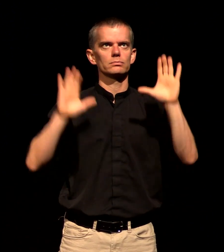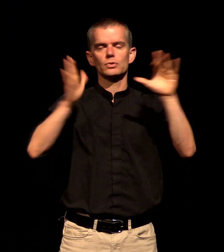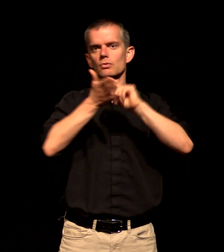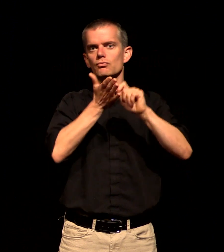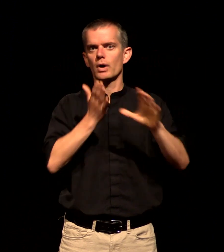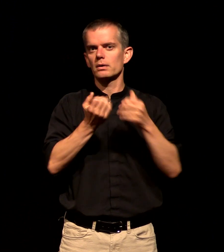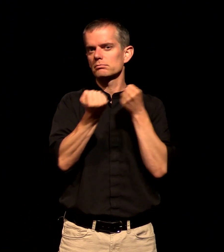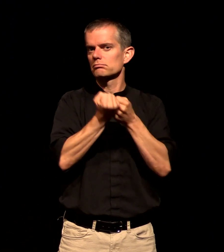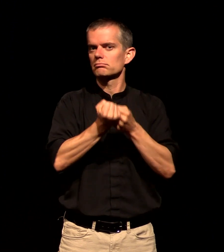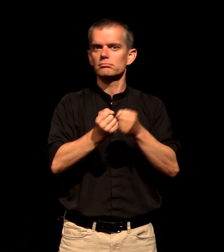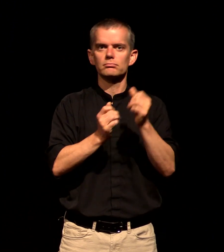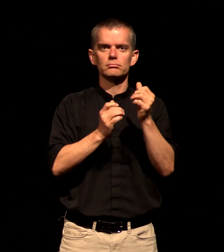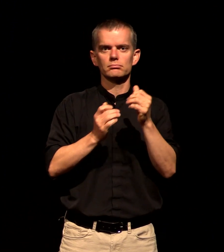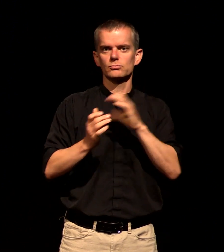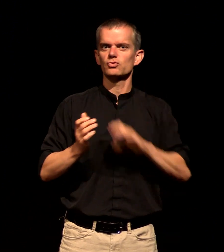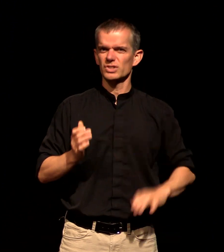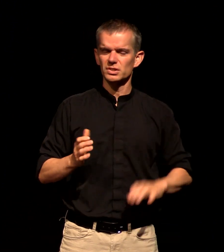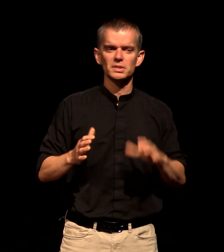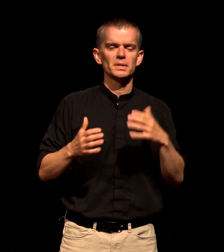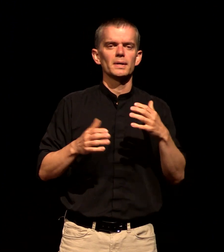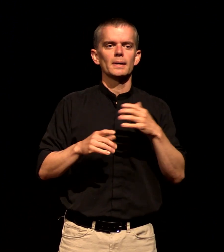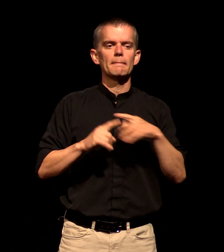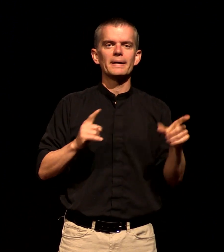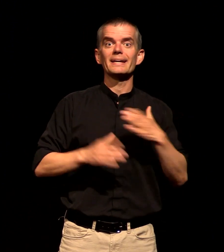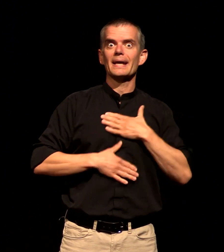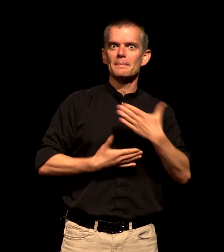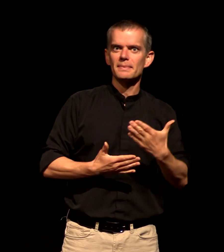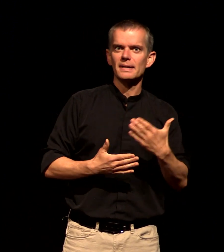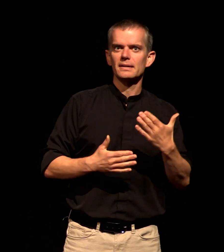should have the courage to admit doubt about what he has so